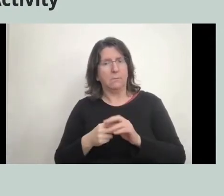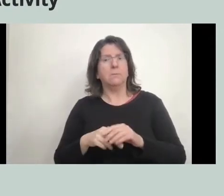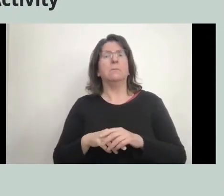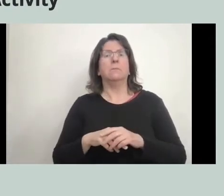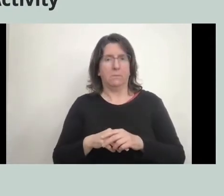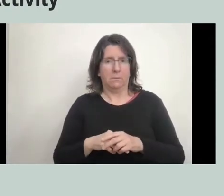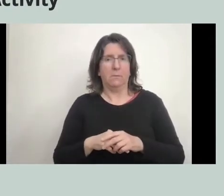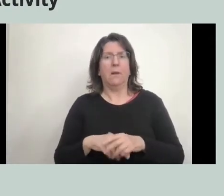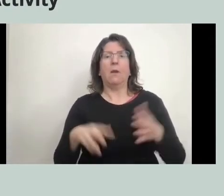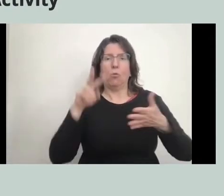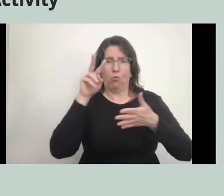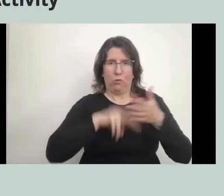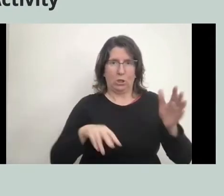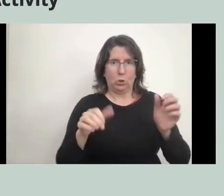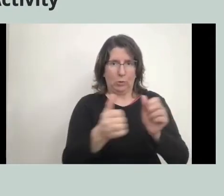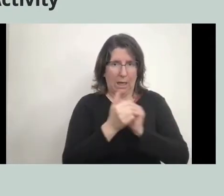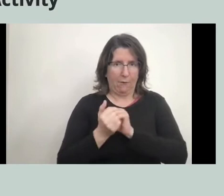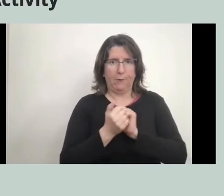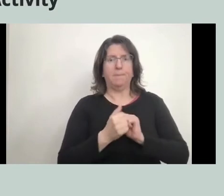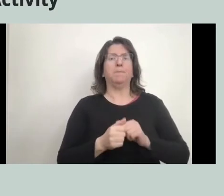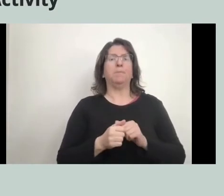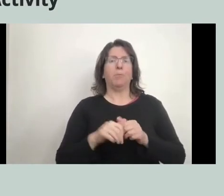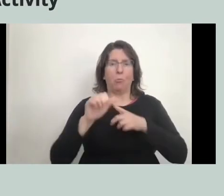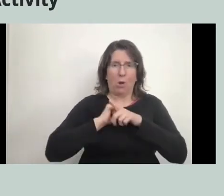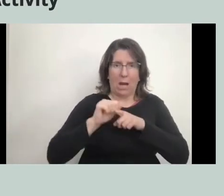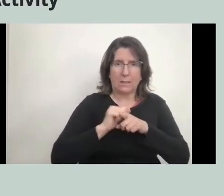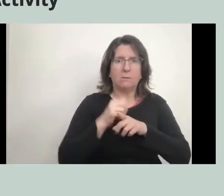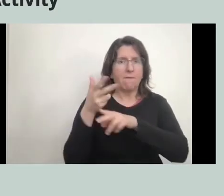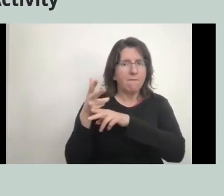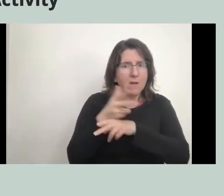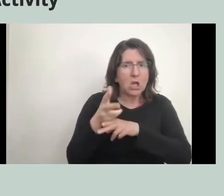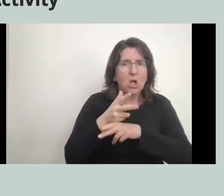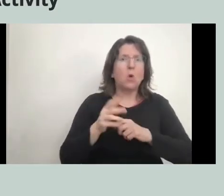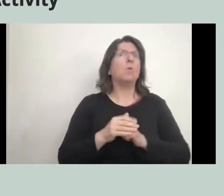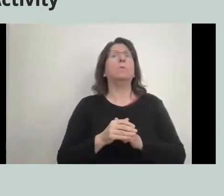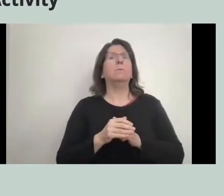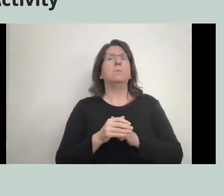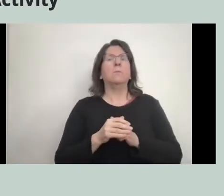Once this was done, we would read the passage together, and videotape the students practicing.